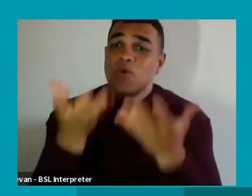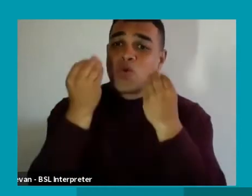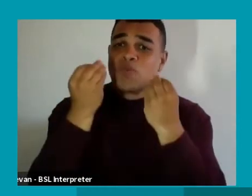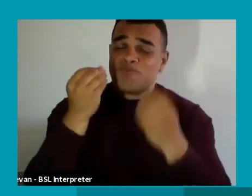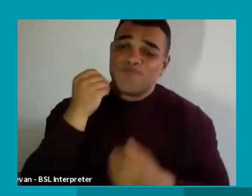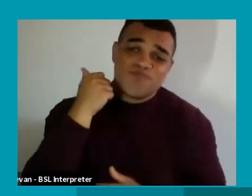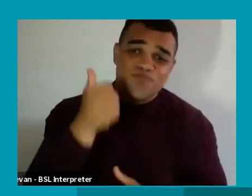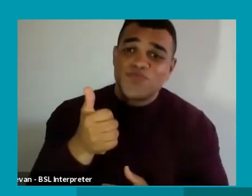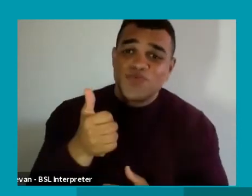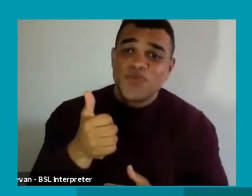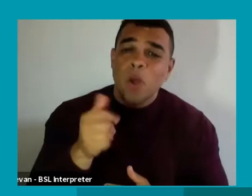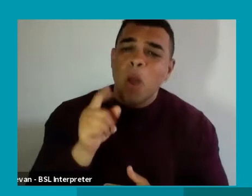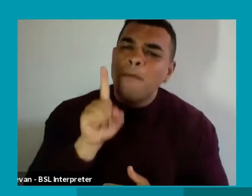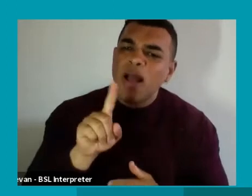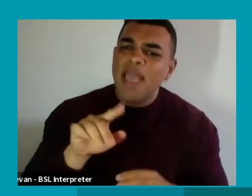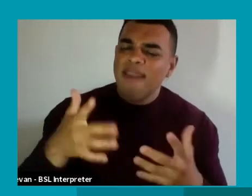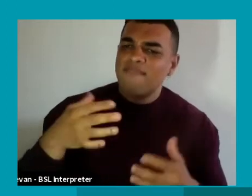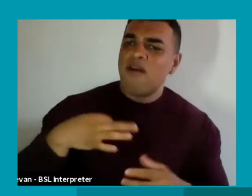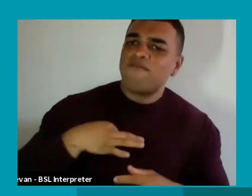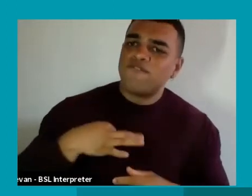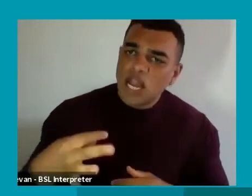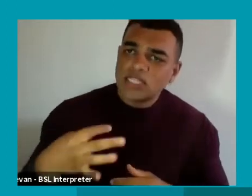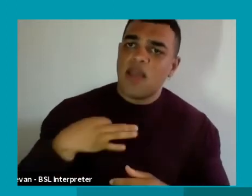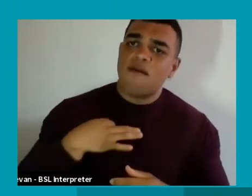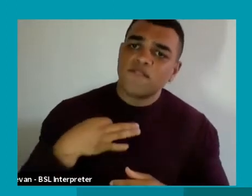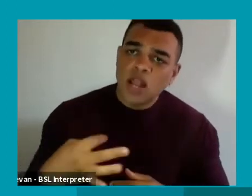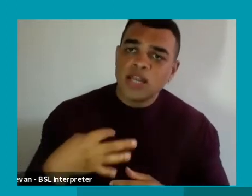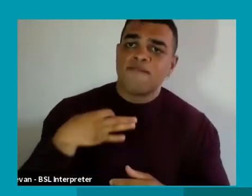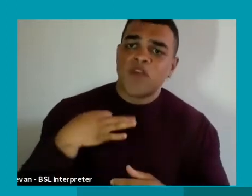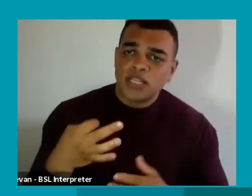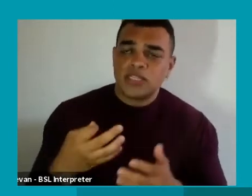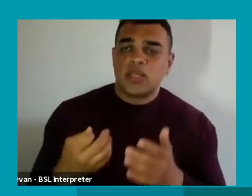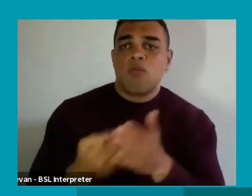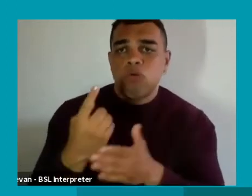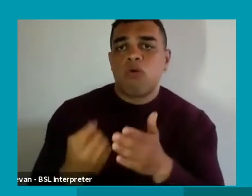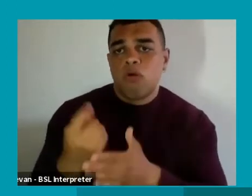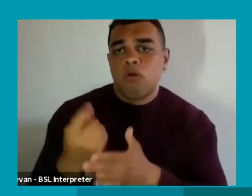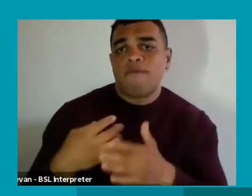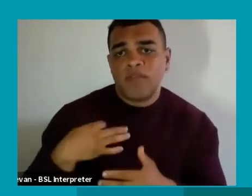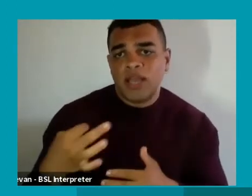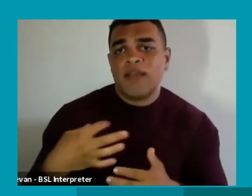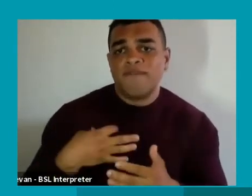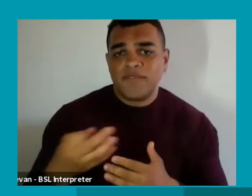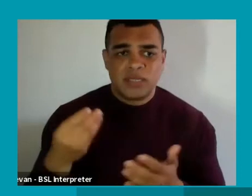and volunteering and somehow can't get into paid work because obviously volunteering requires you'd still have some money to live with and then again